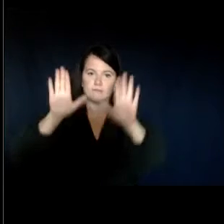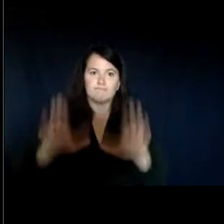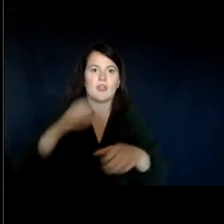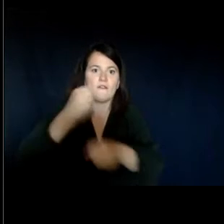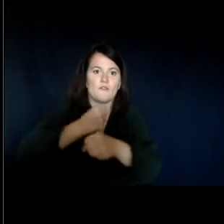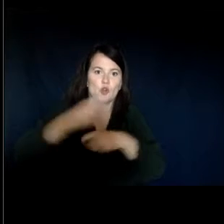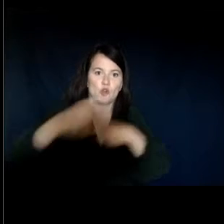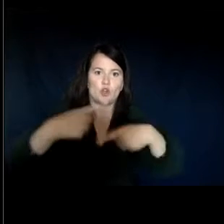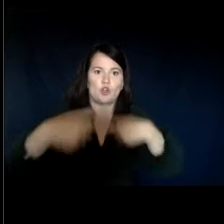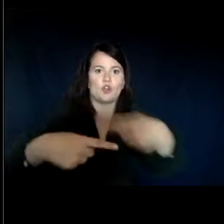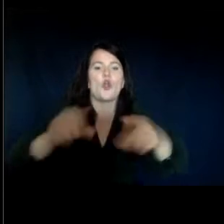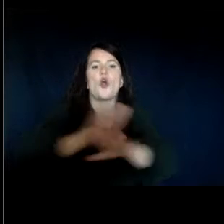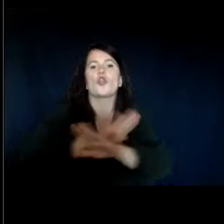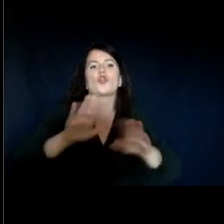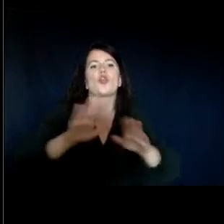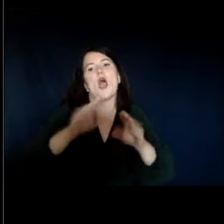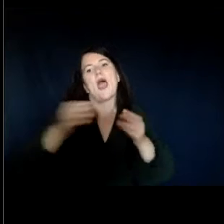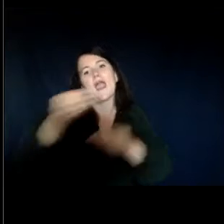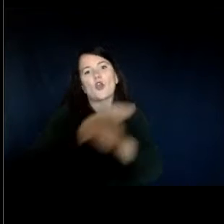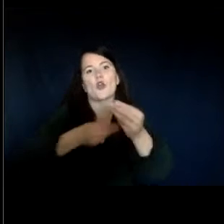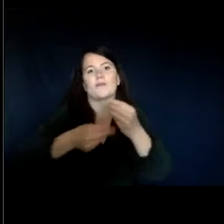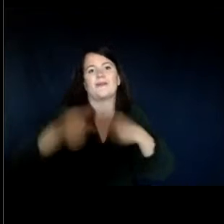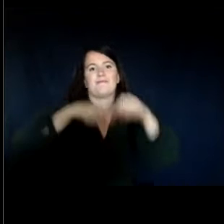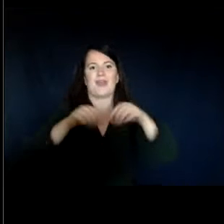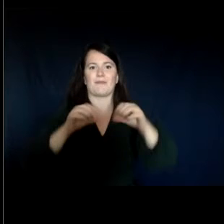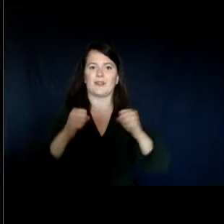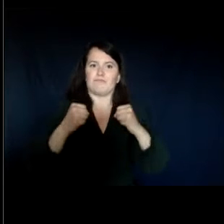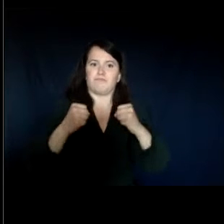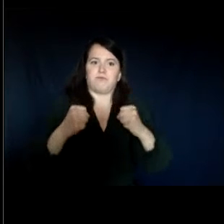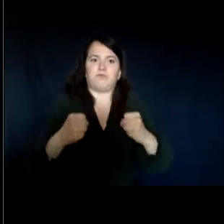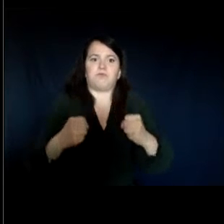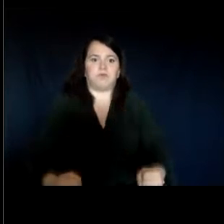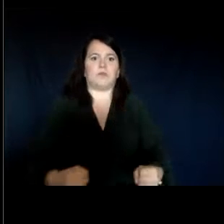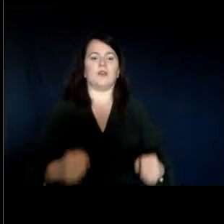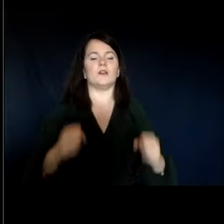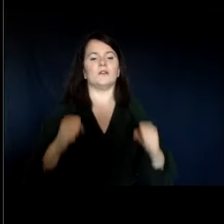or short time work schemes which were introduced to by the CRII.